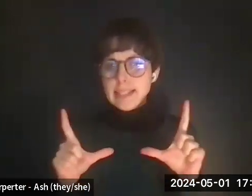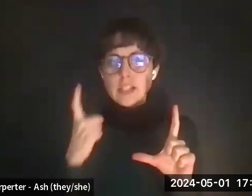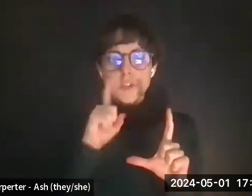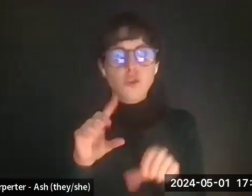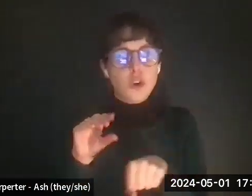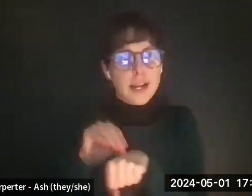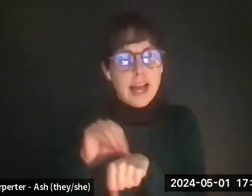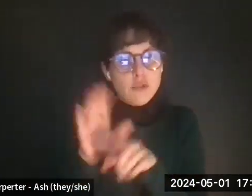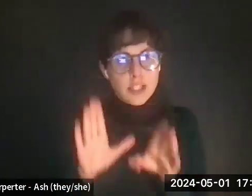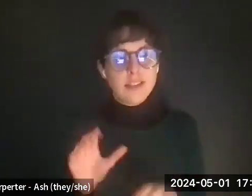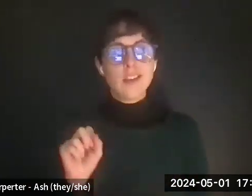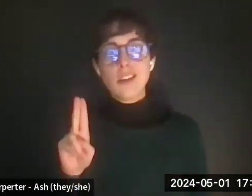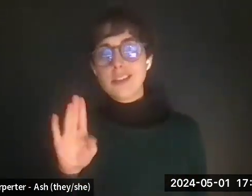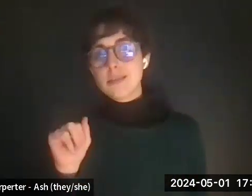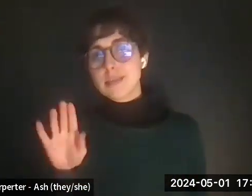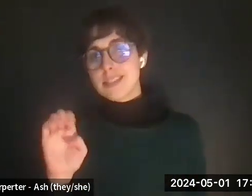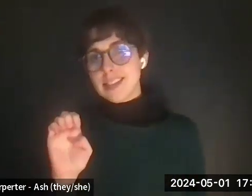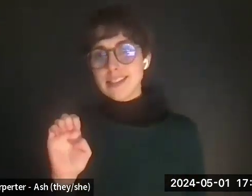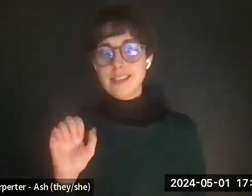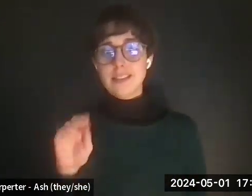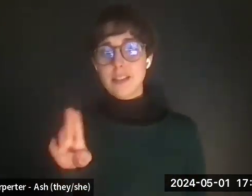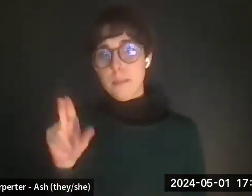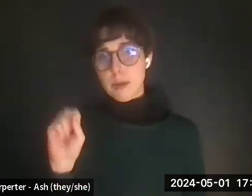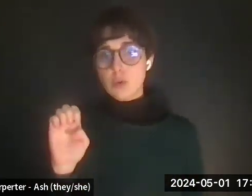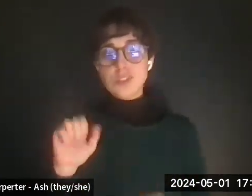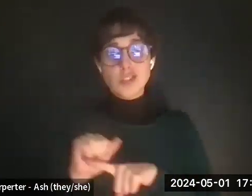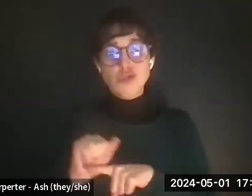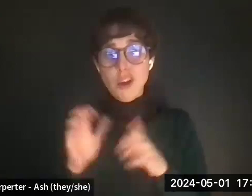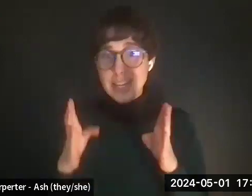trainees will be eliminated. Limitations on training locations